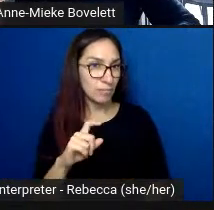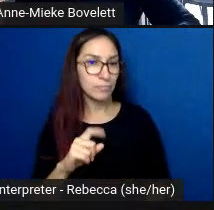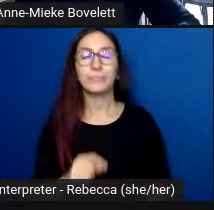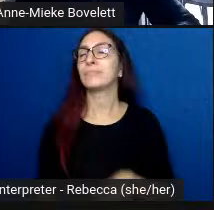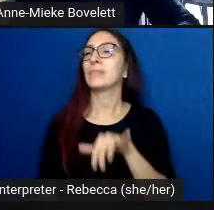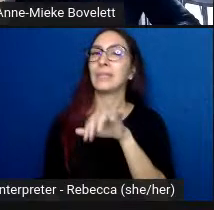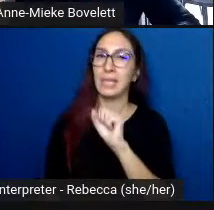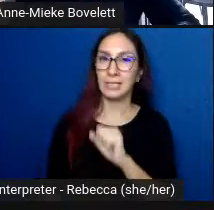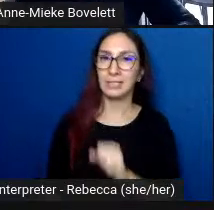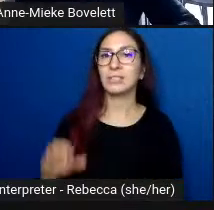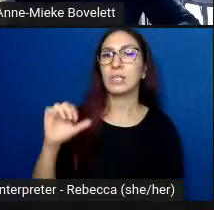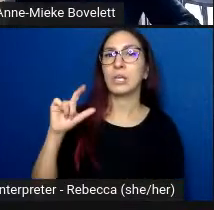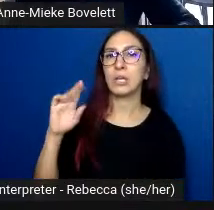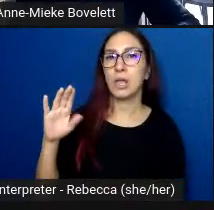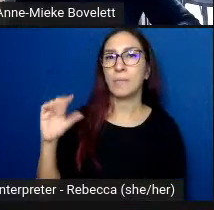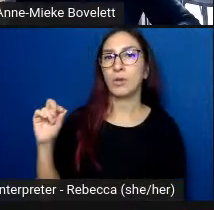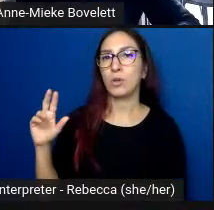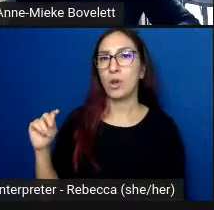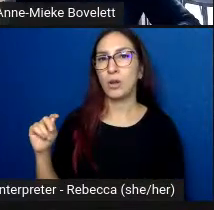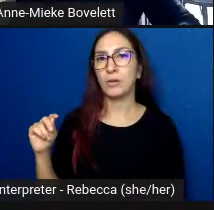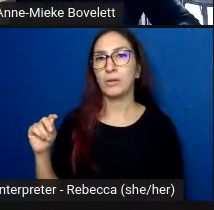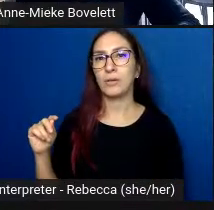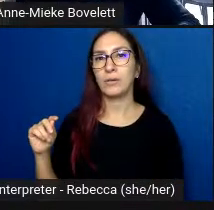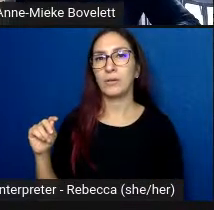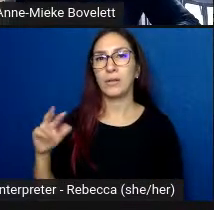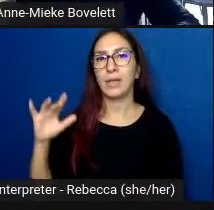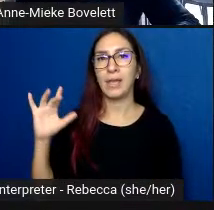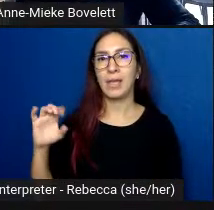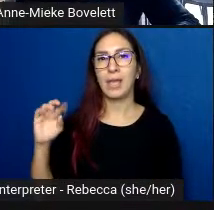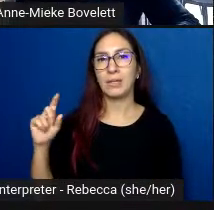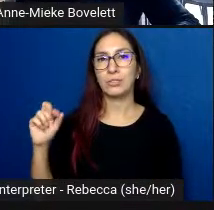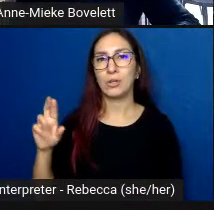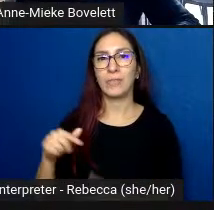what is happening Lazar Bulatovic: Yes.